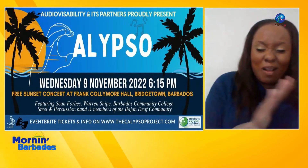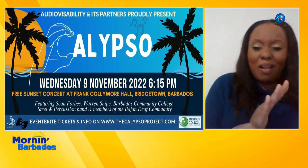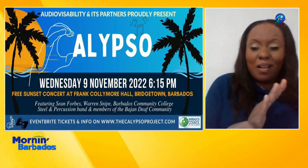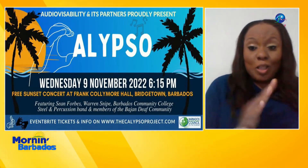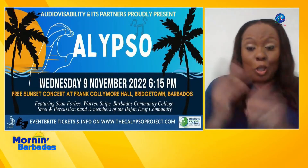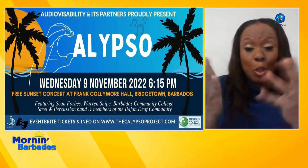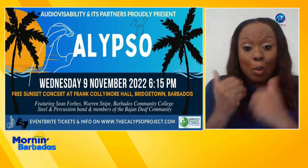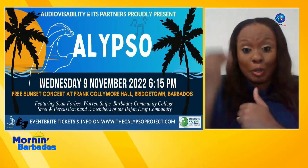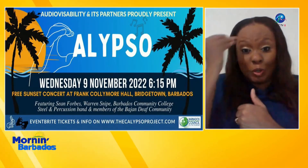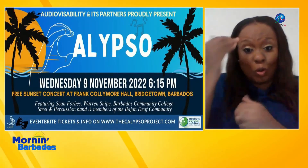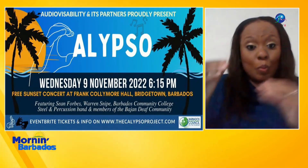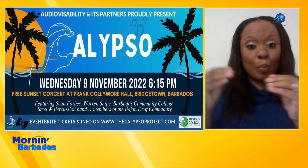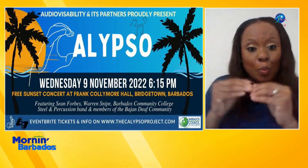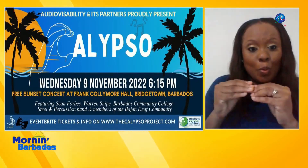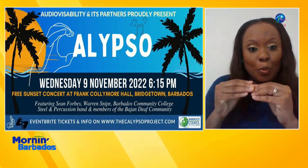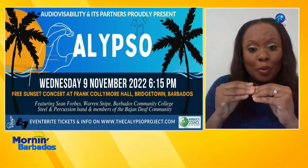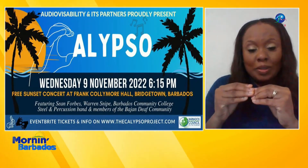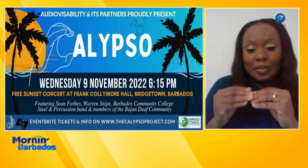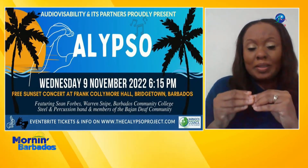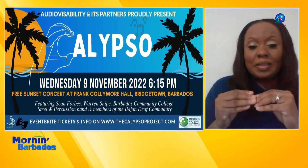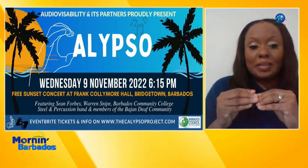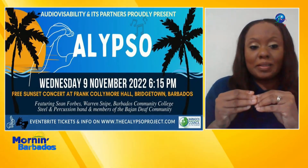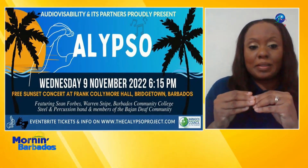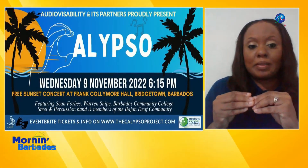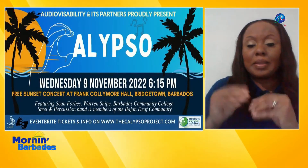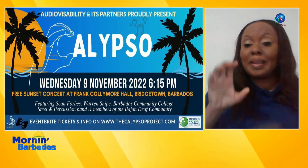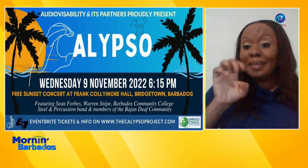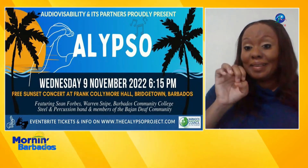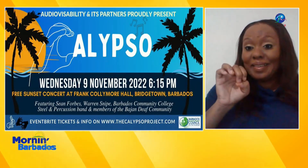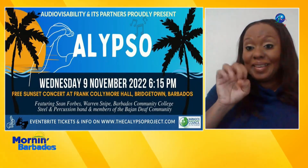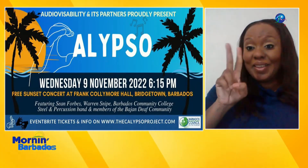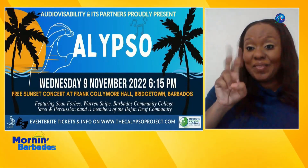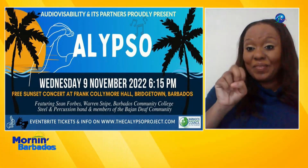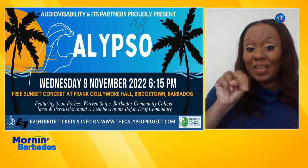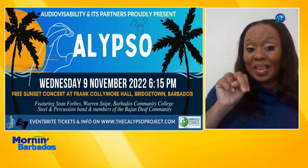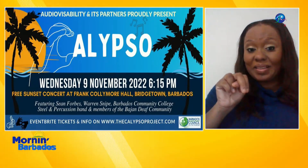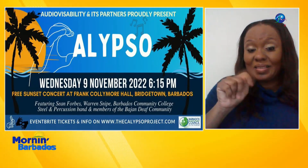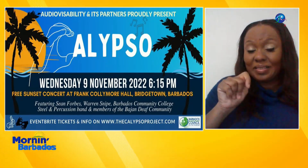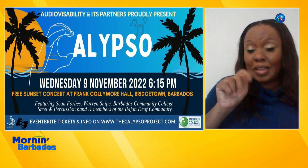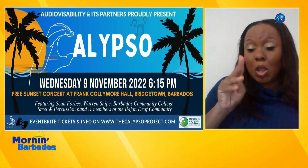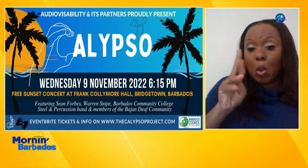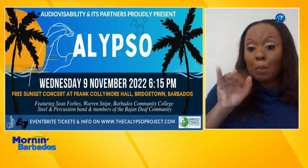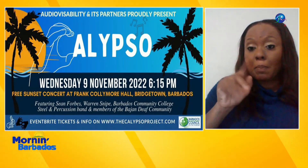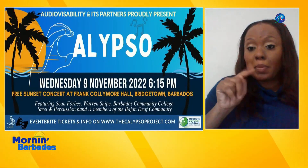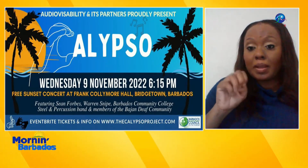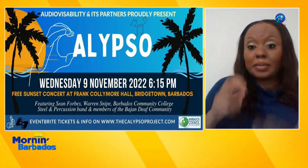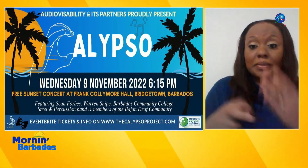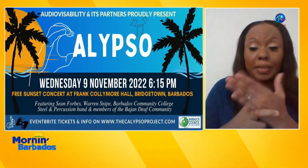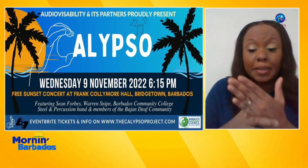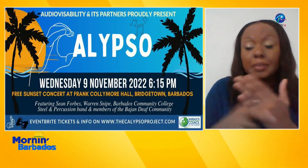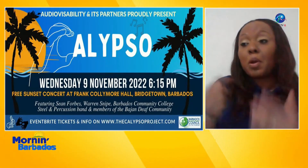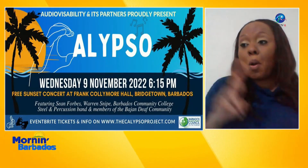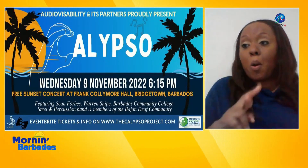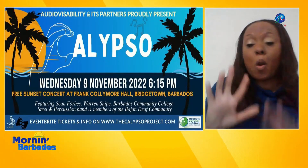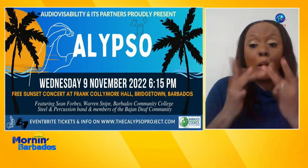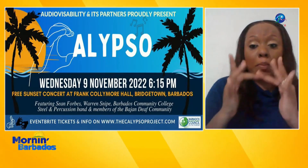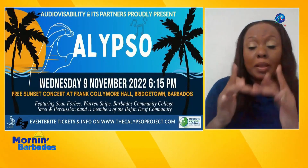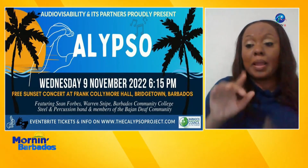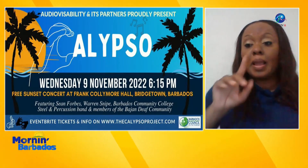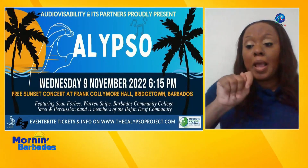it you can go to ticket Eventbrite tickets or go to the website the Calypso project.com the